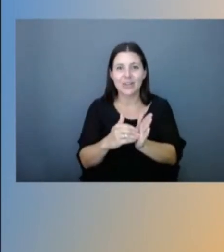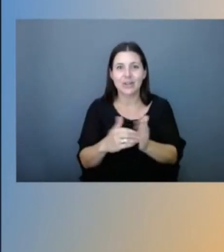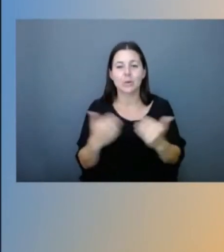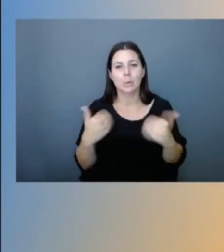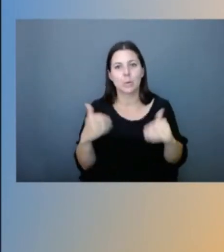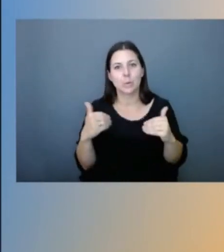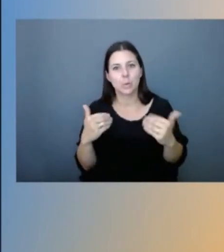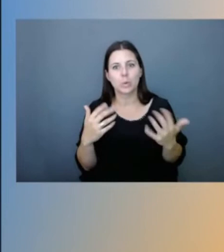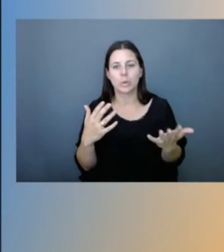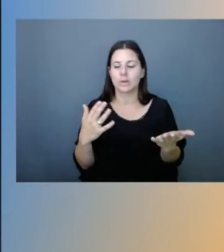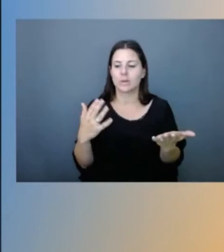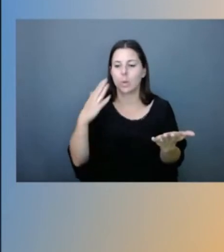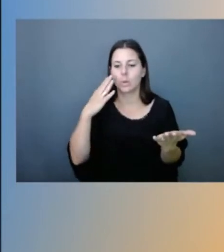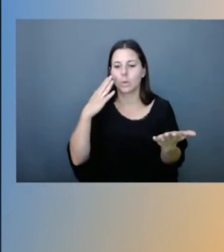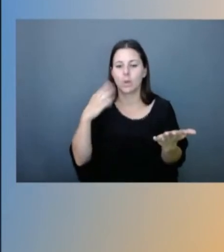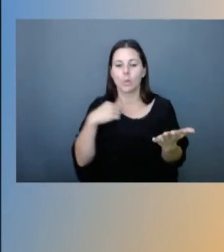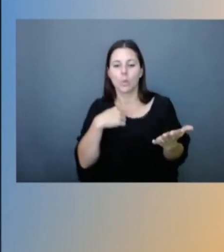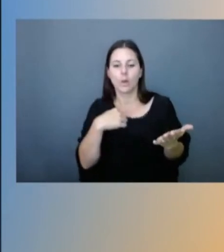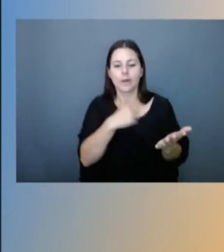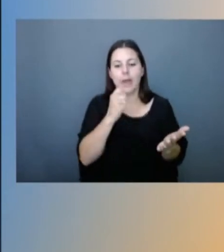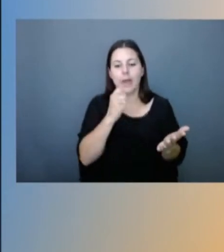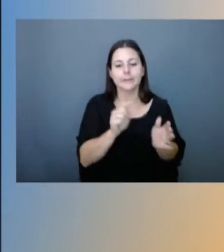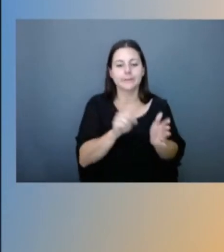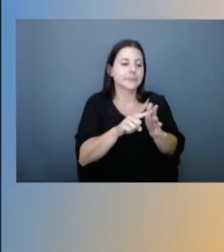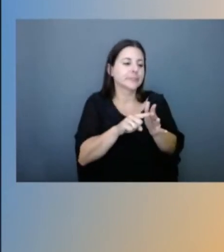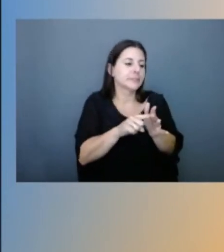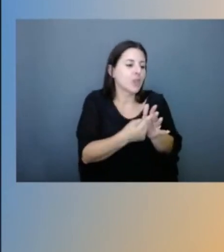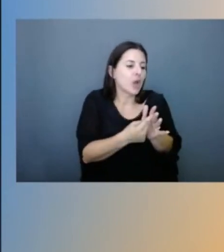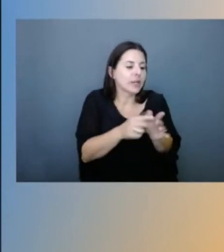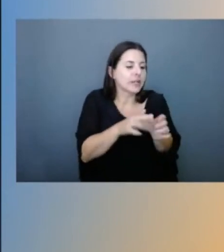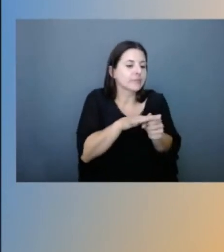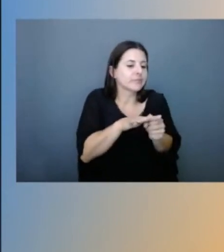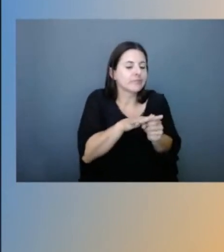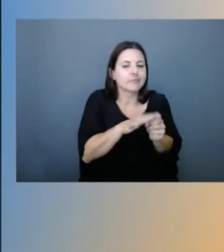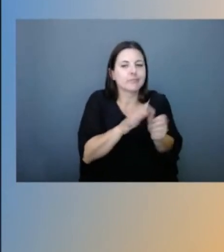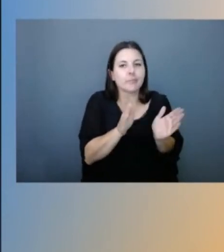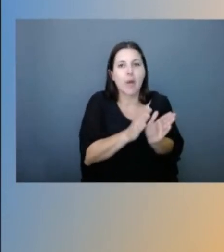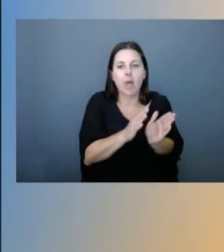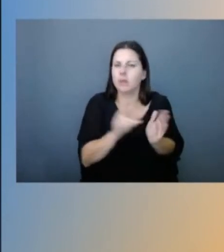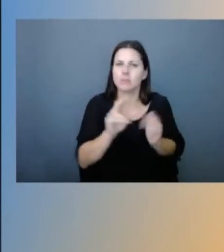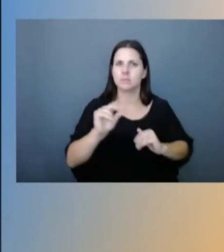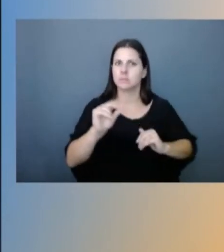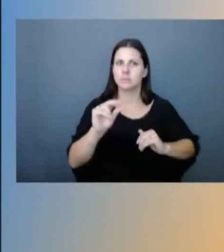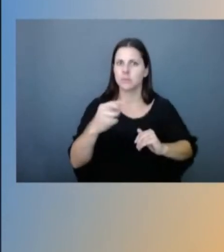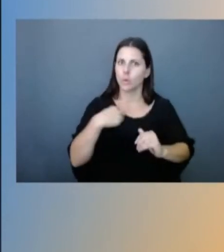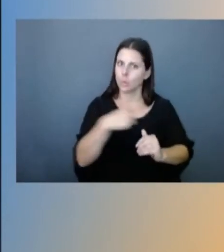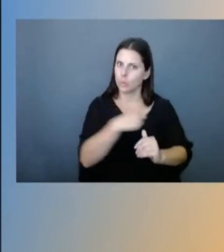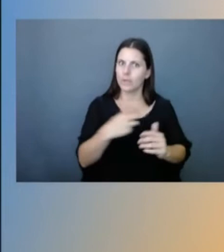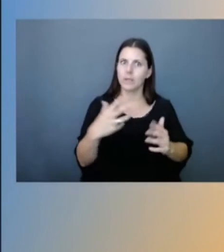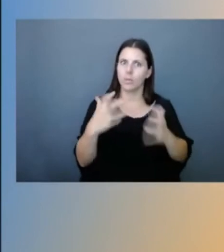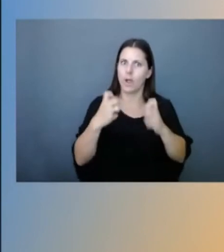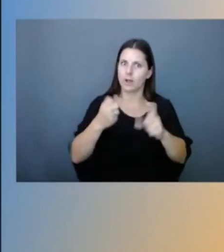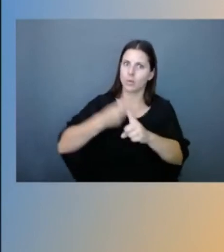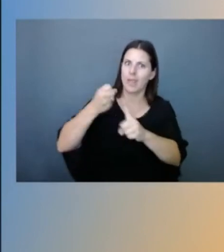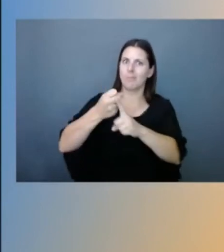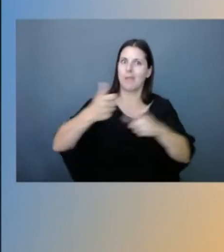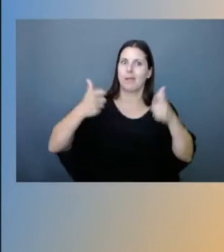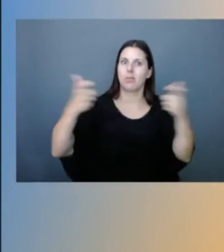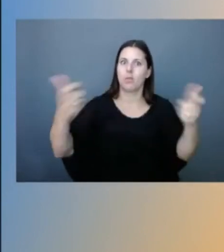We're not just starting with some small locations that we have, we're starting to try to create this impact on a much larger scale with two